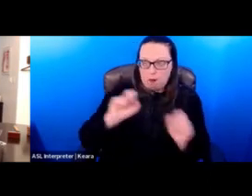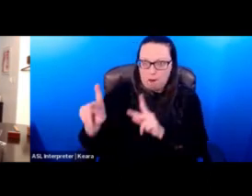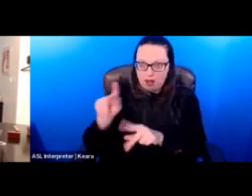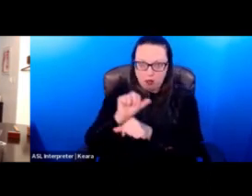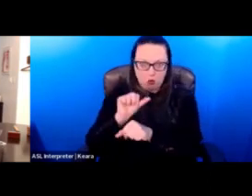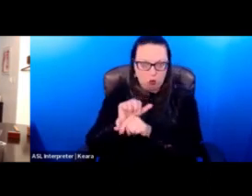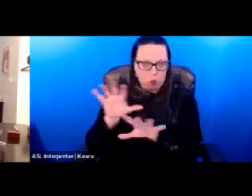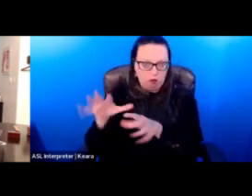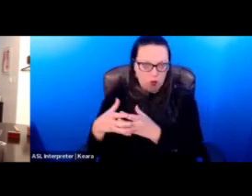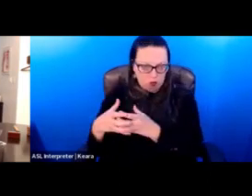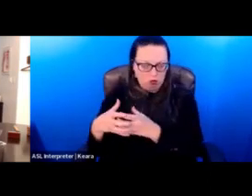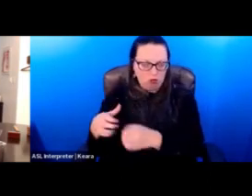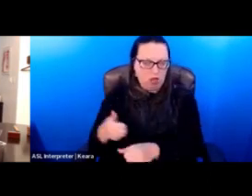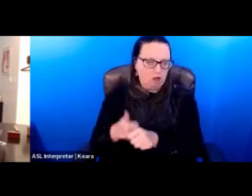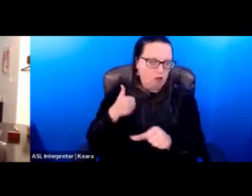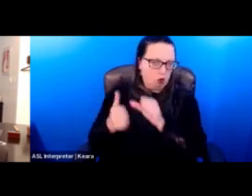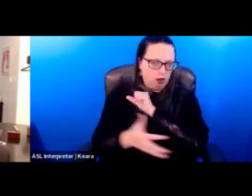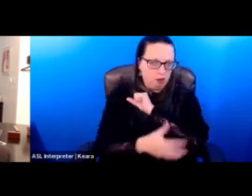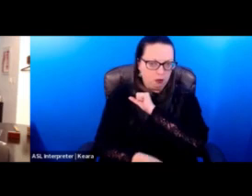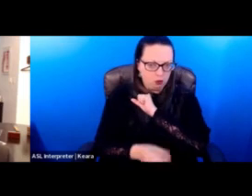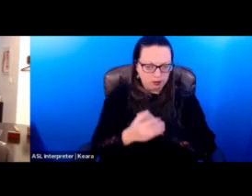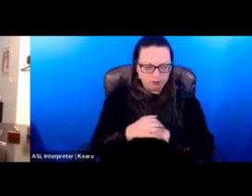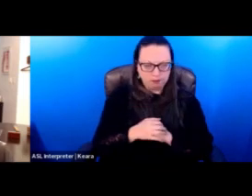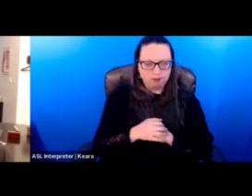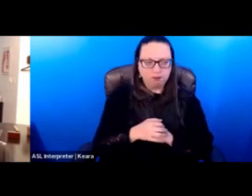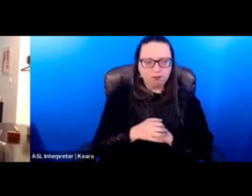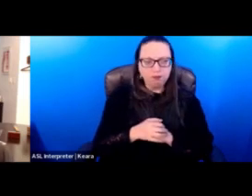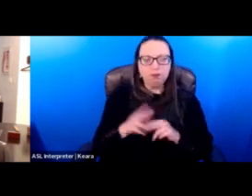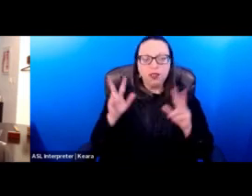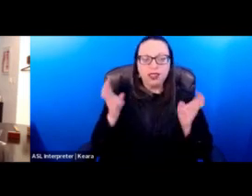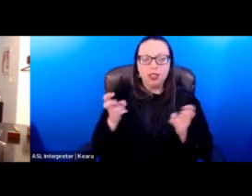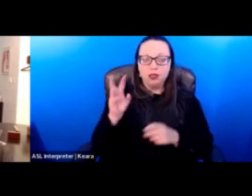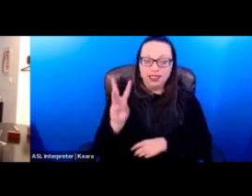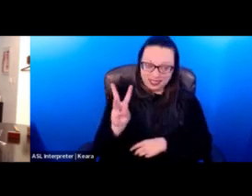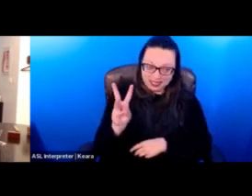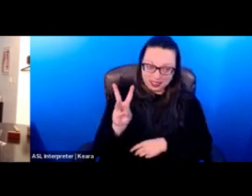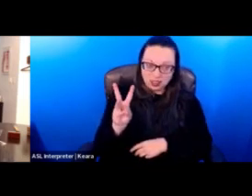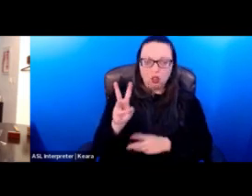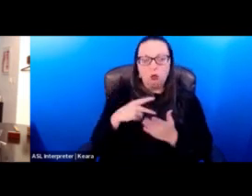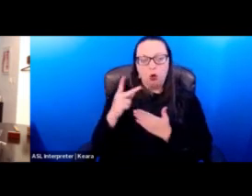them out of poverty. Title six is our programs for American Indians, Alaska Natives and